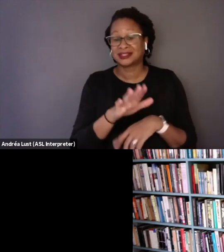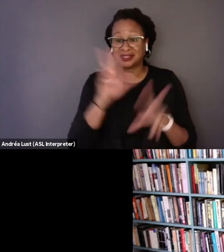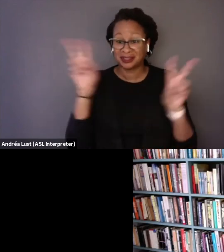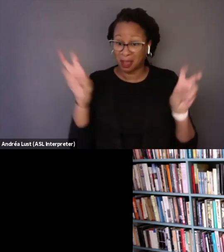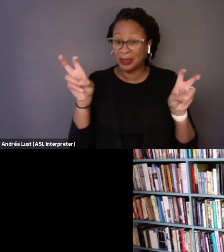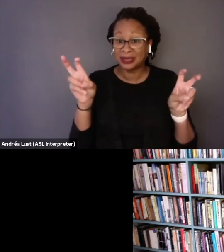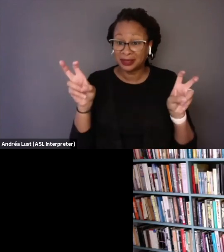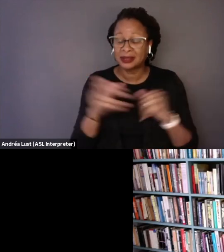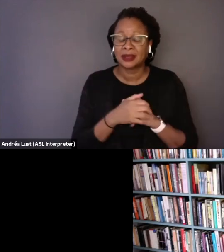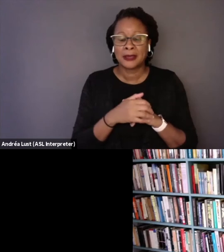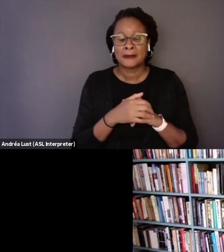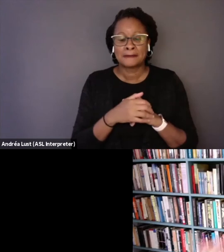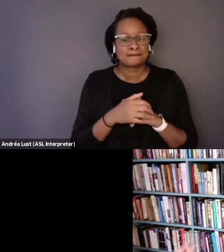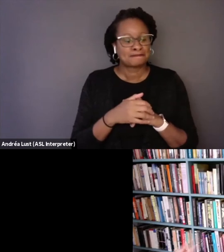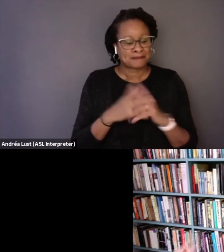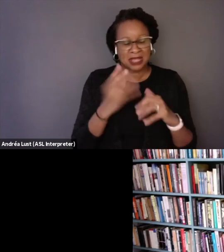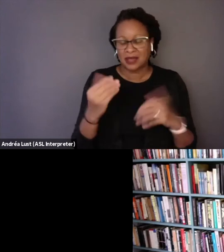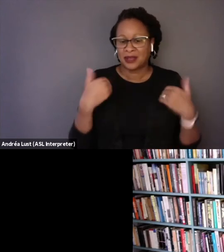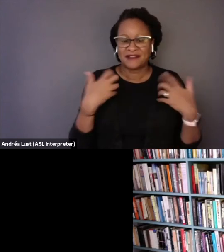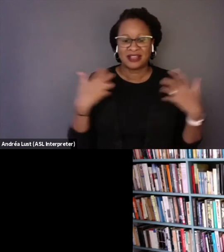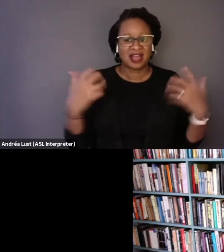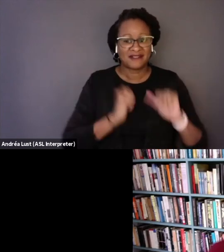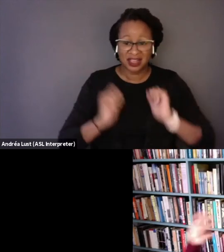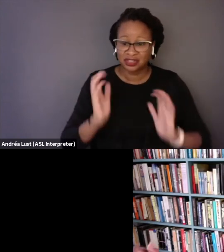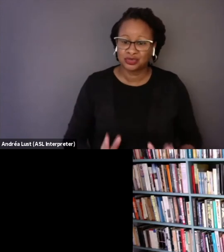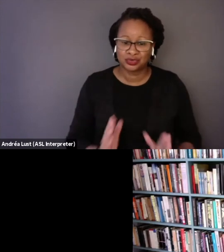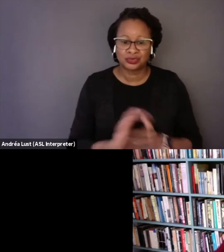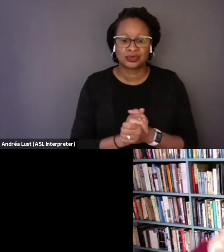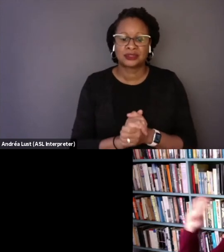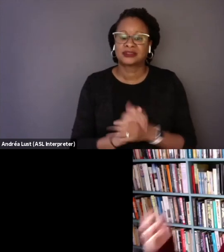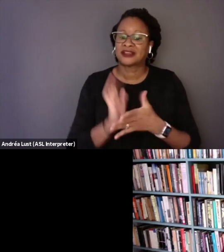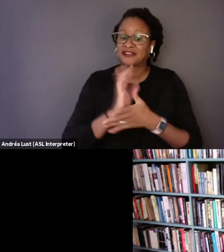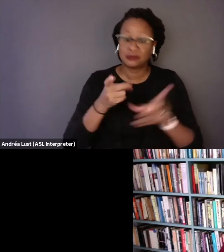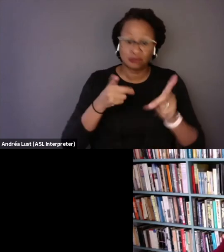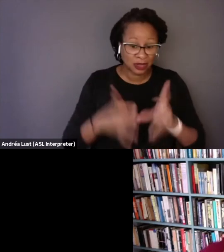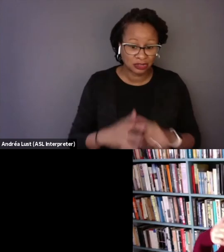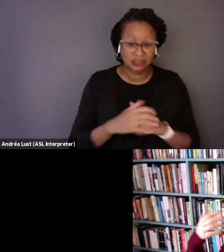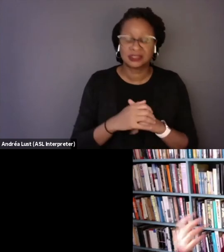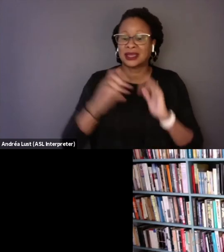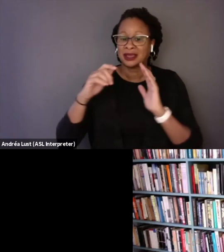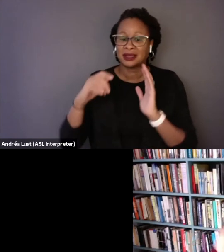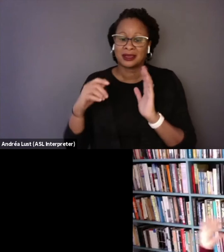And there are a lot of actors, film directors, Cameron, Leo,